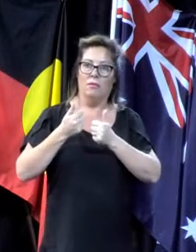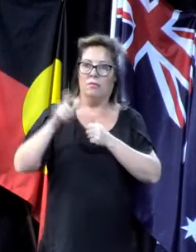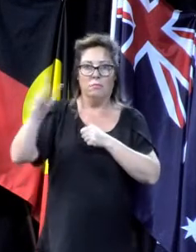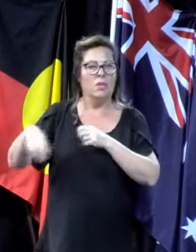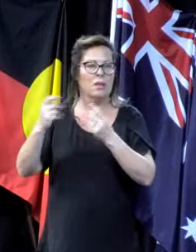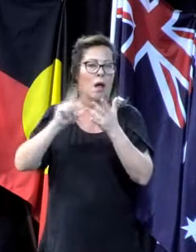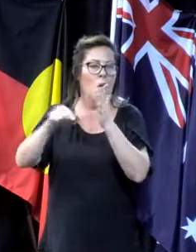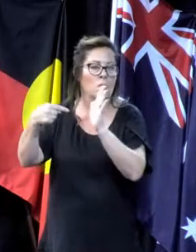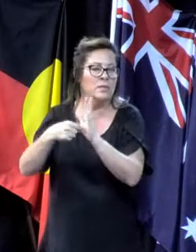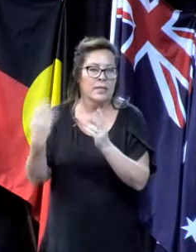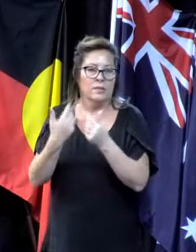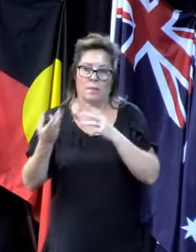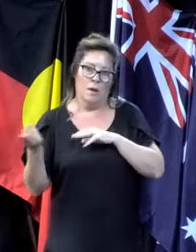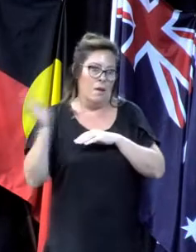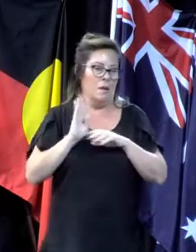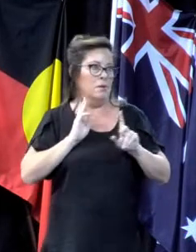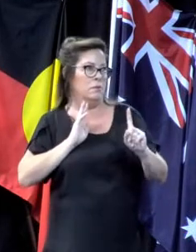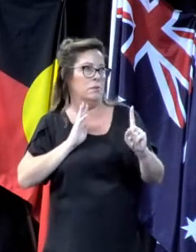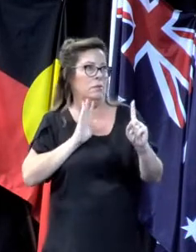all to help to plan for that particular student.